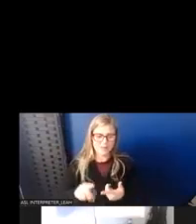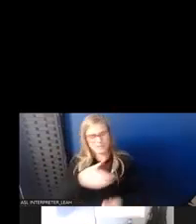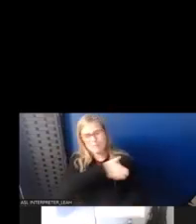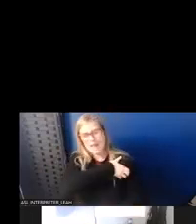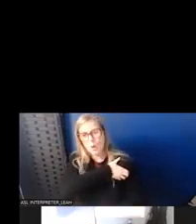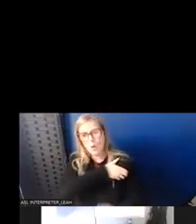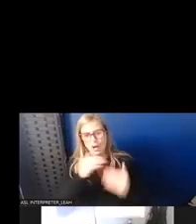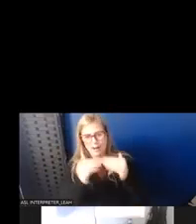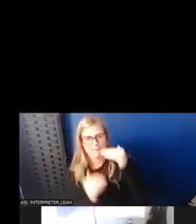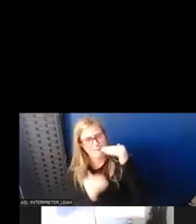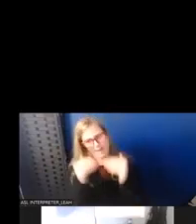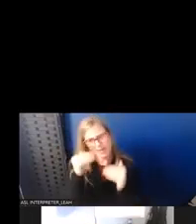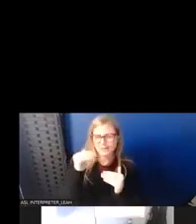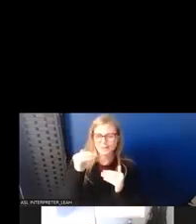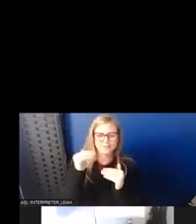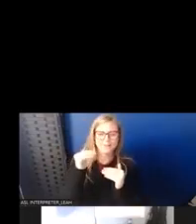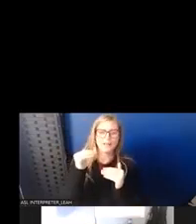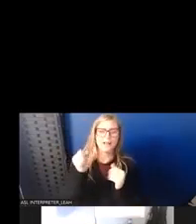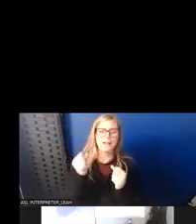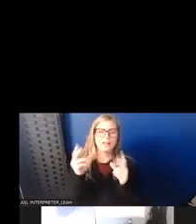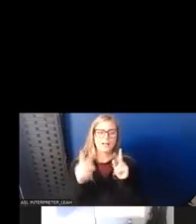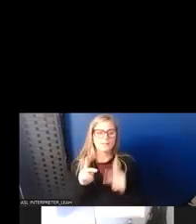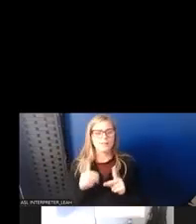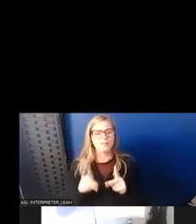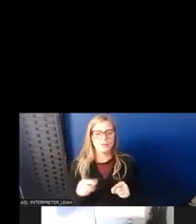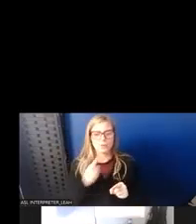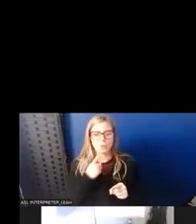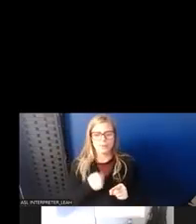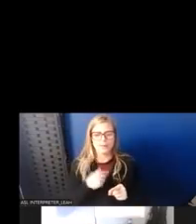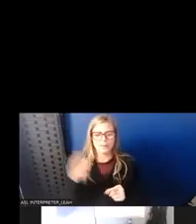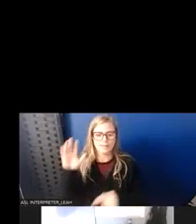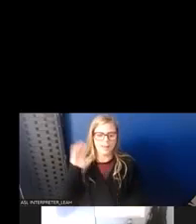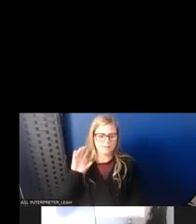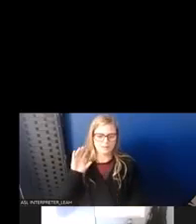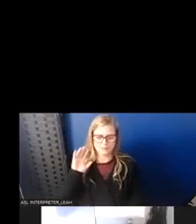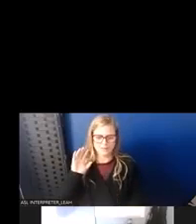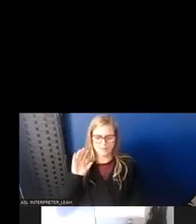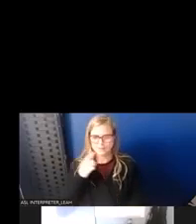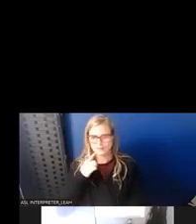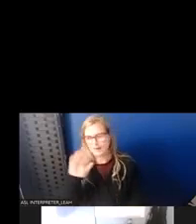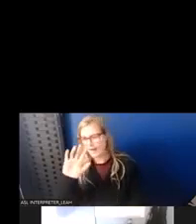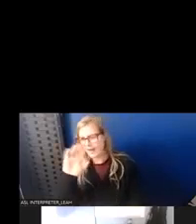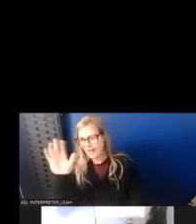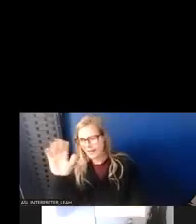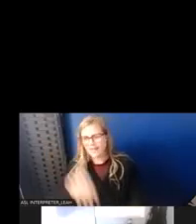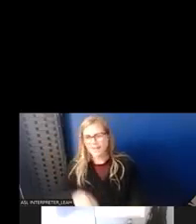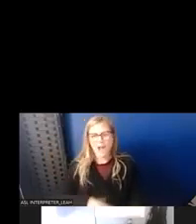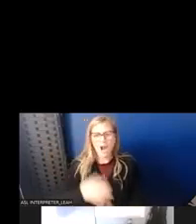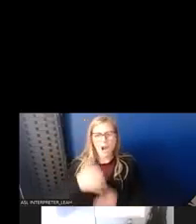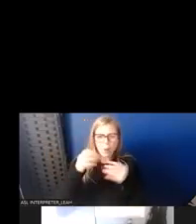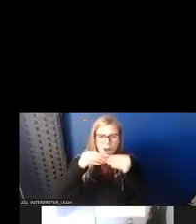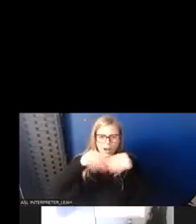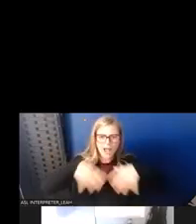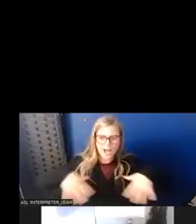So a lot of people have told me in the past, like, hey, I actually like hierarchy because then what we have is like a